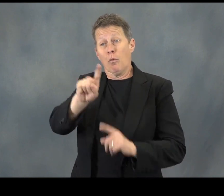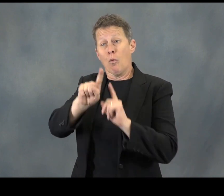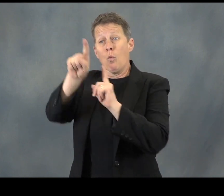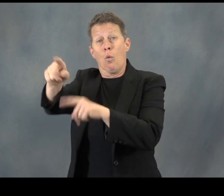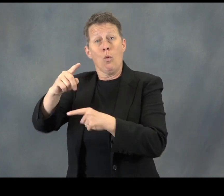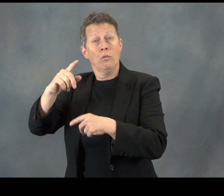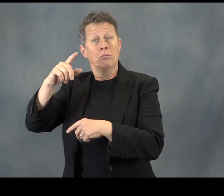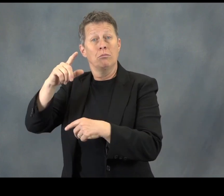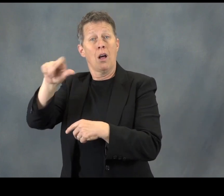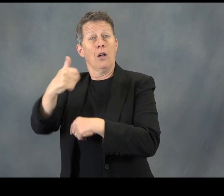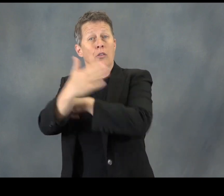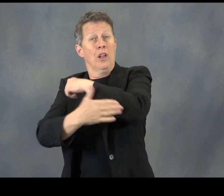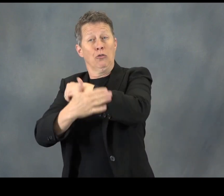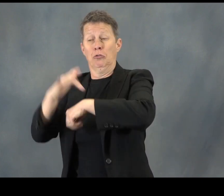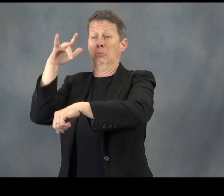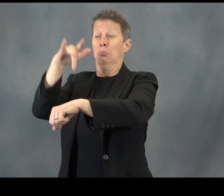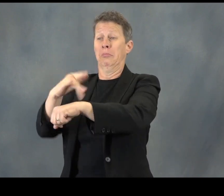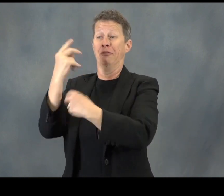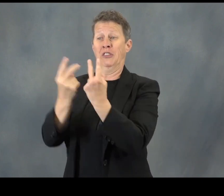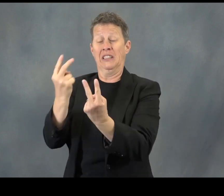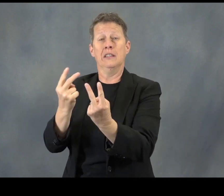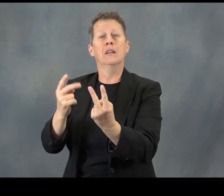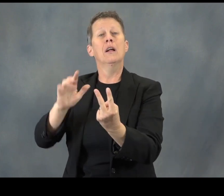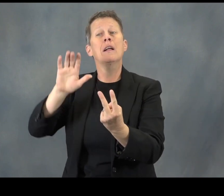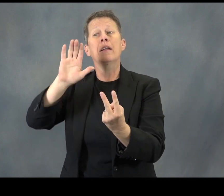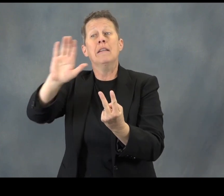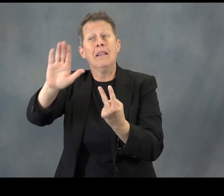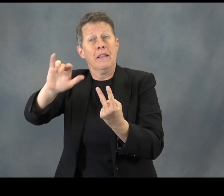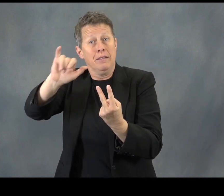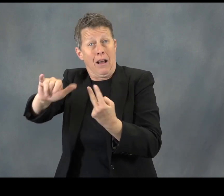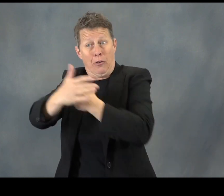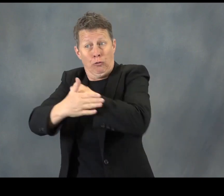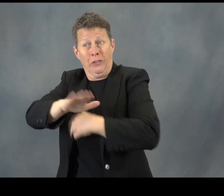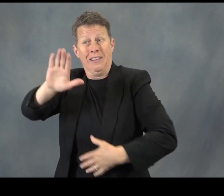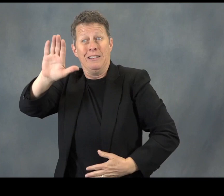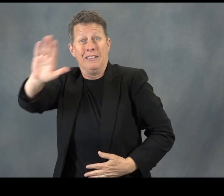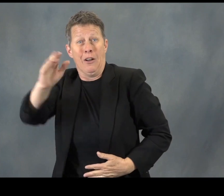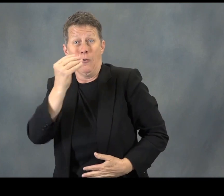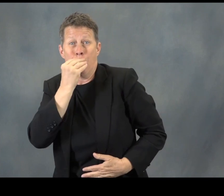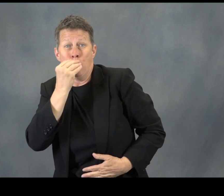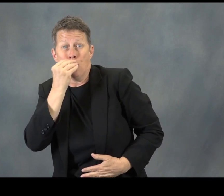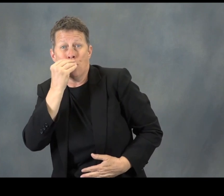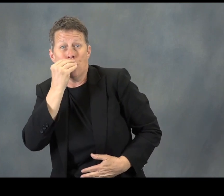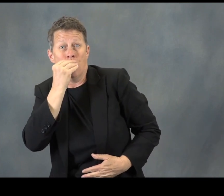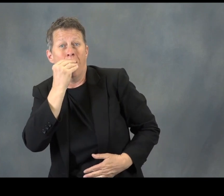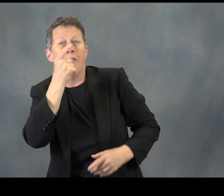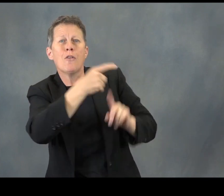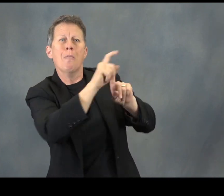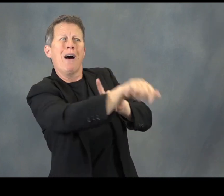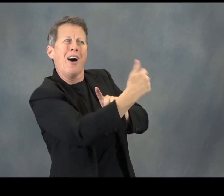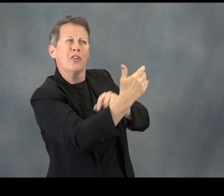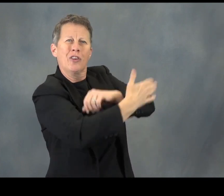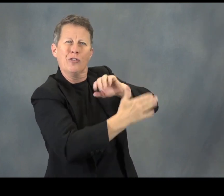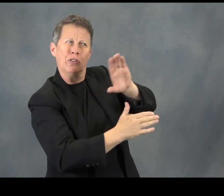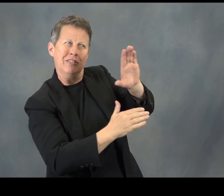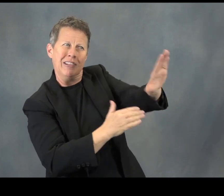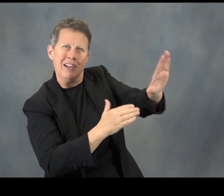when we travel is to try that country's version of another country's food and just see what that's like.